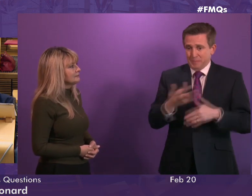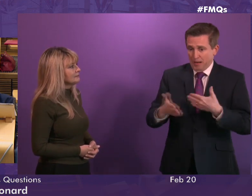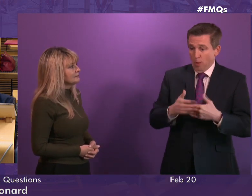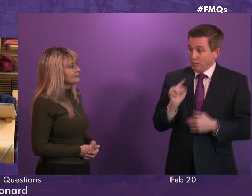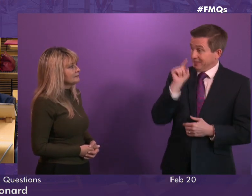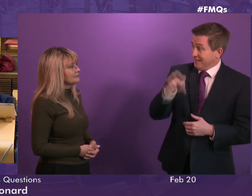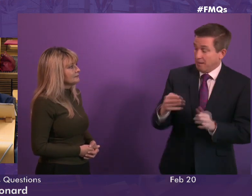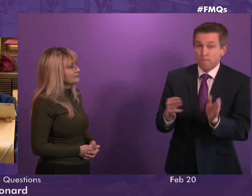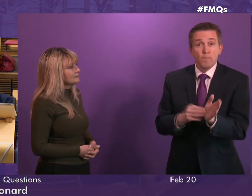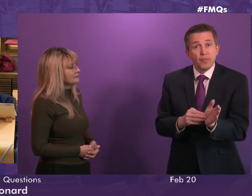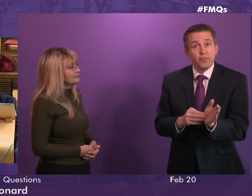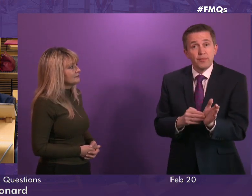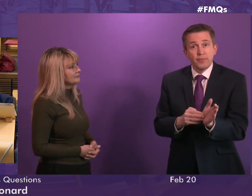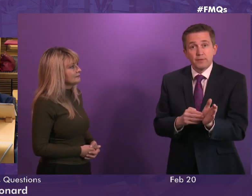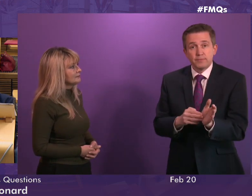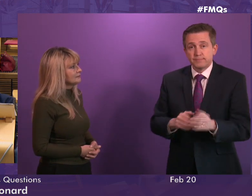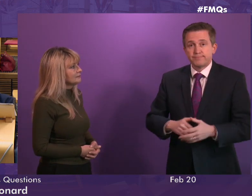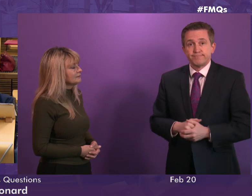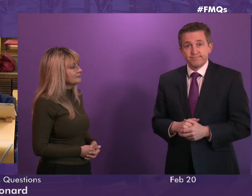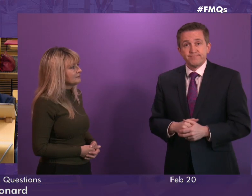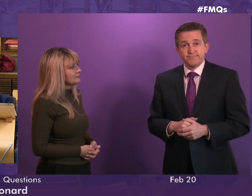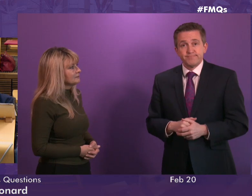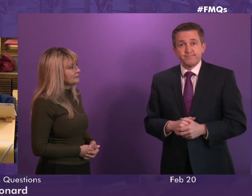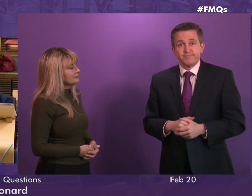month.